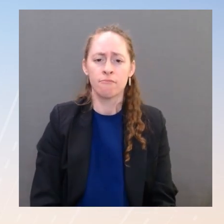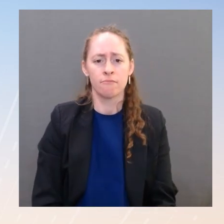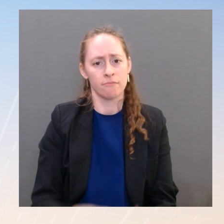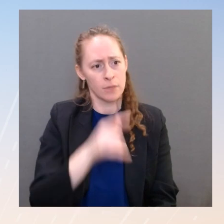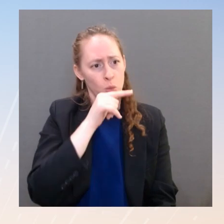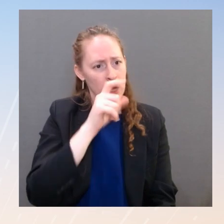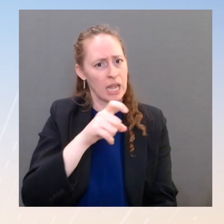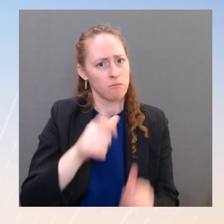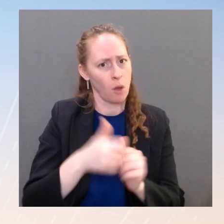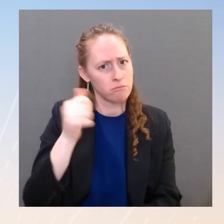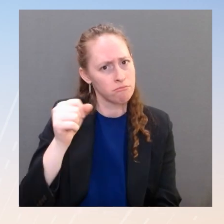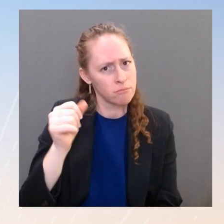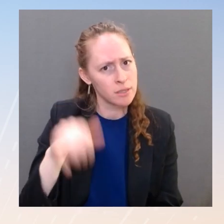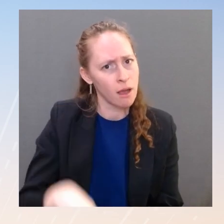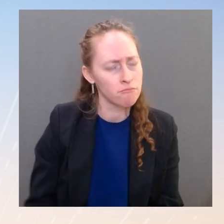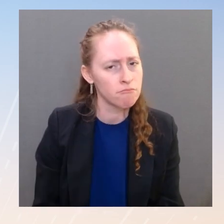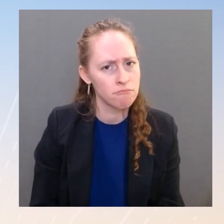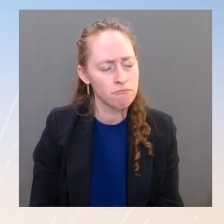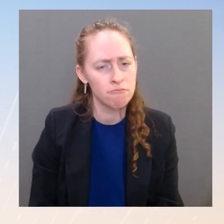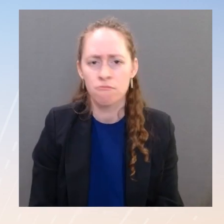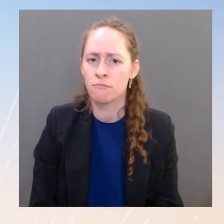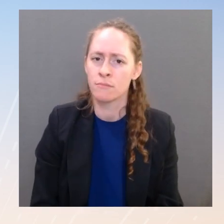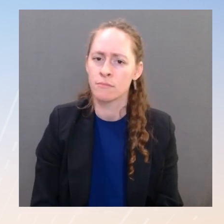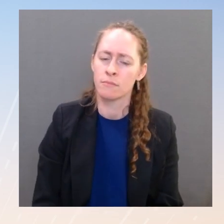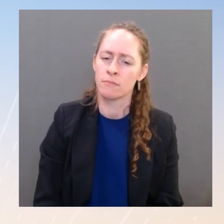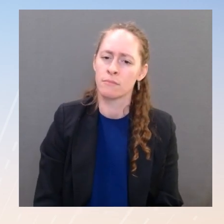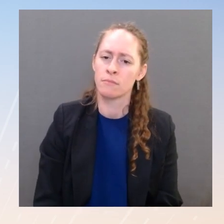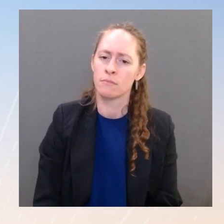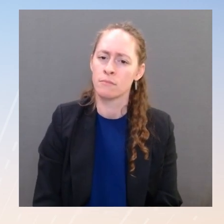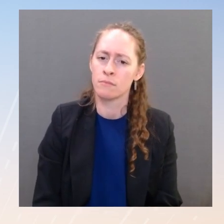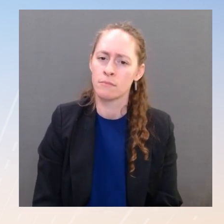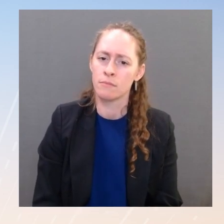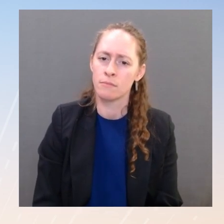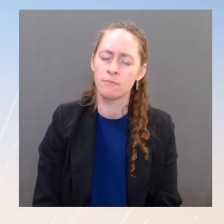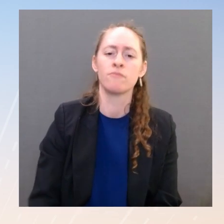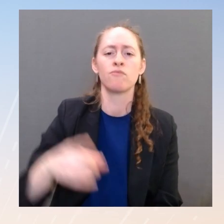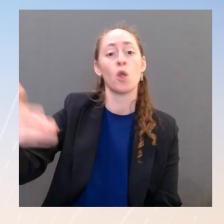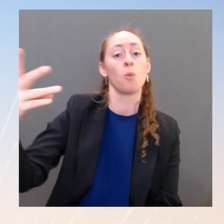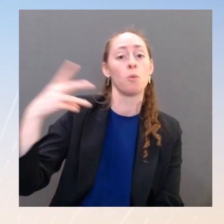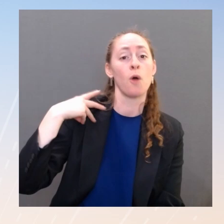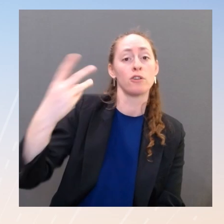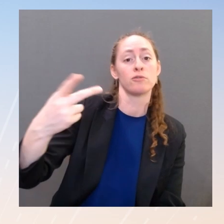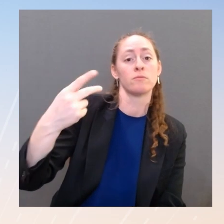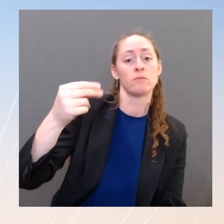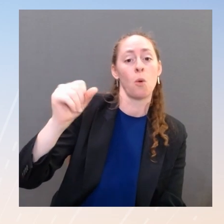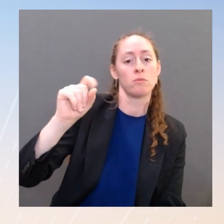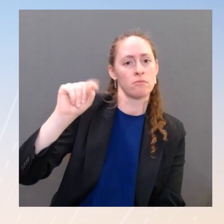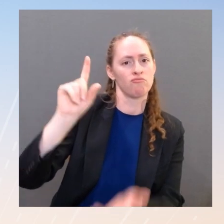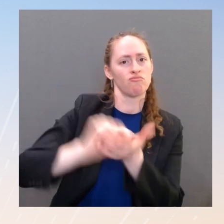reported that the White House is in talks of having employees of Starbucks and Amazon